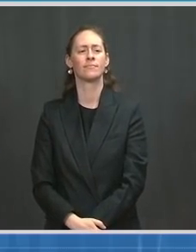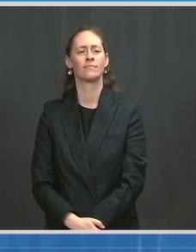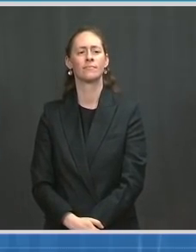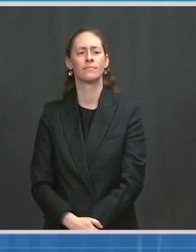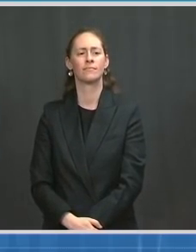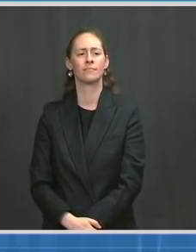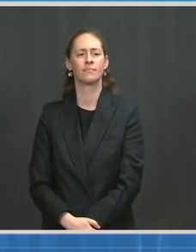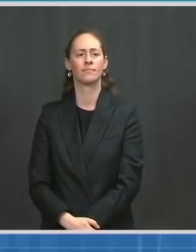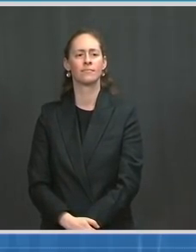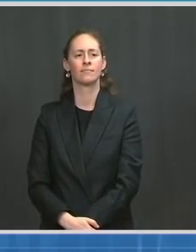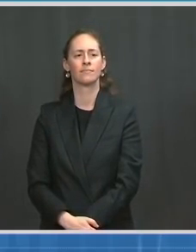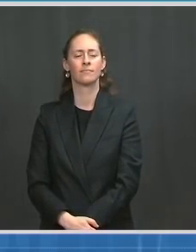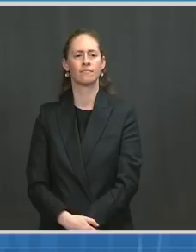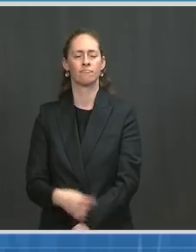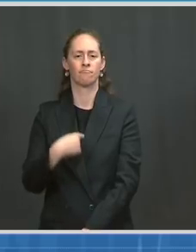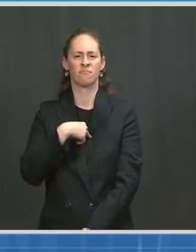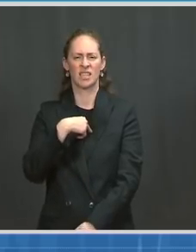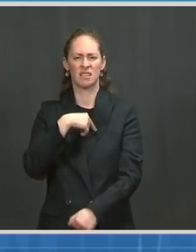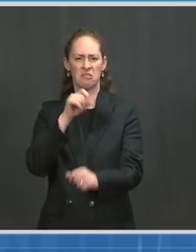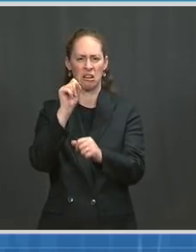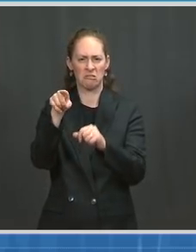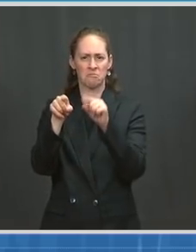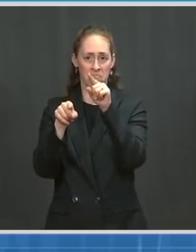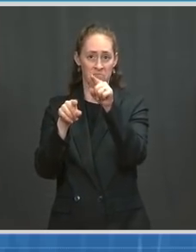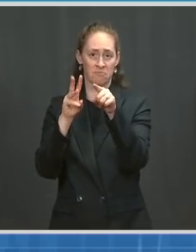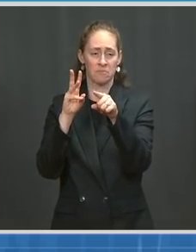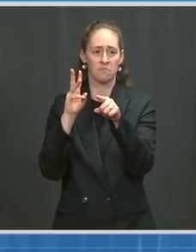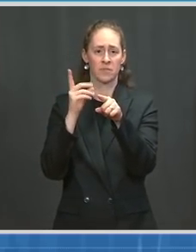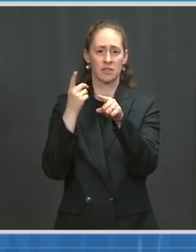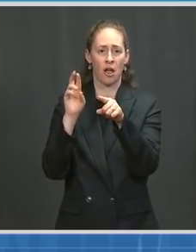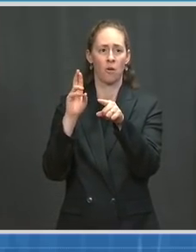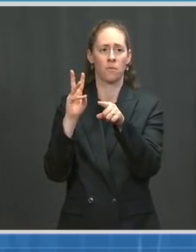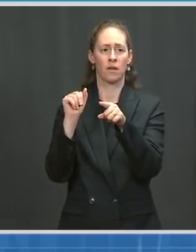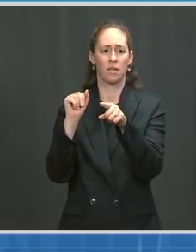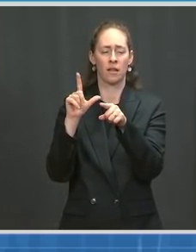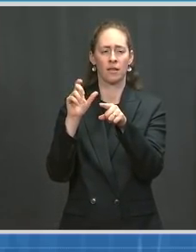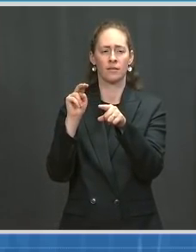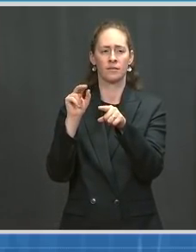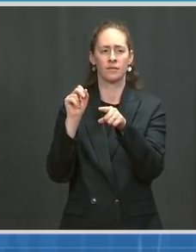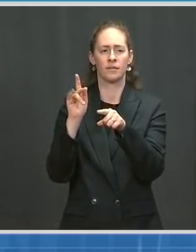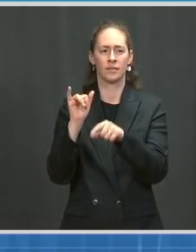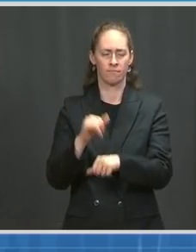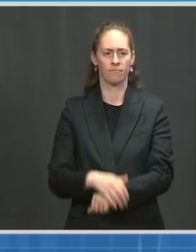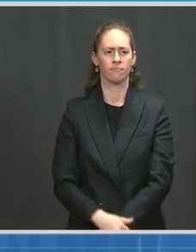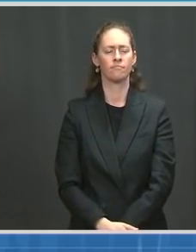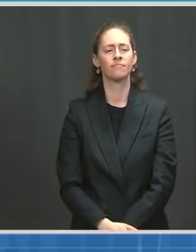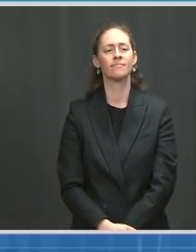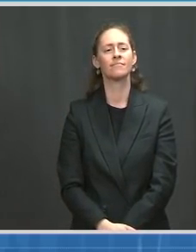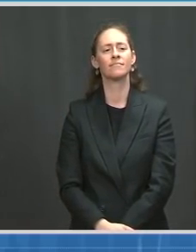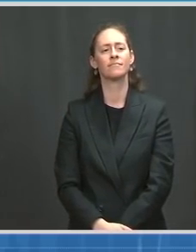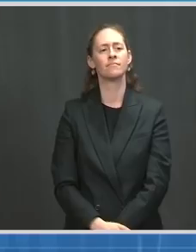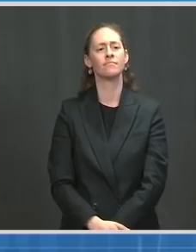Will the CDC be updating their dashboard daily with state-by-state race and ethnicity data?